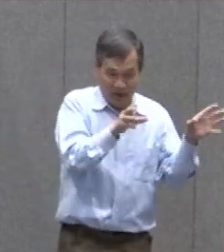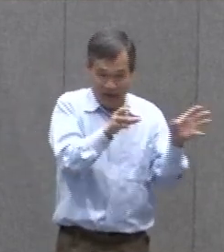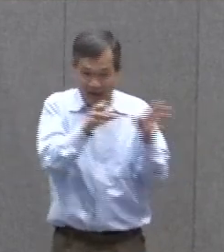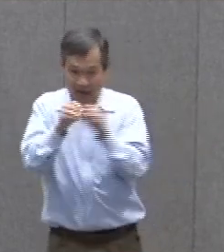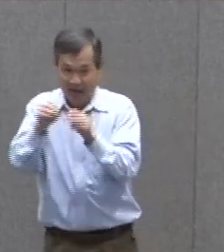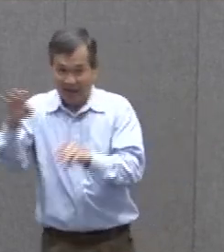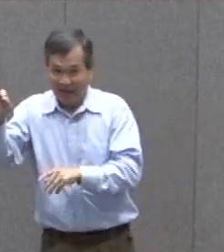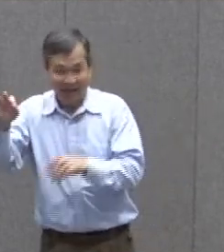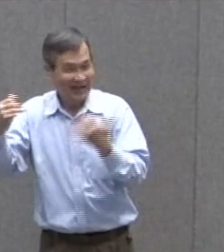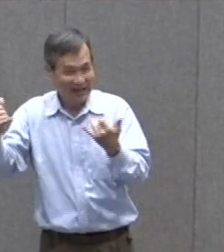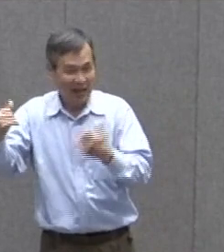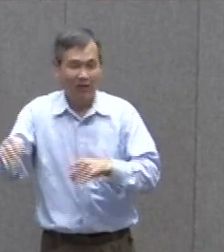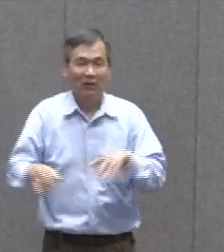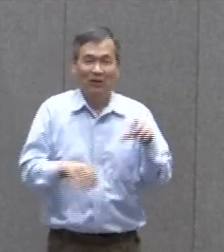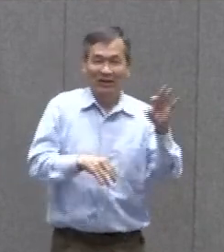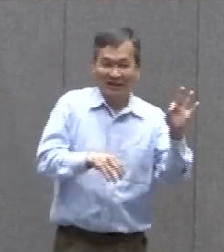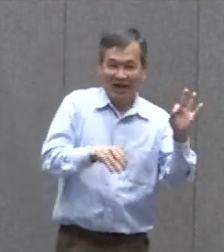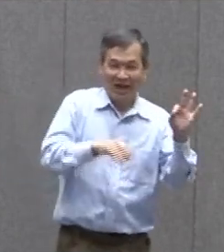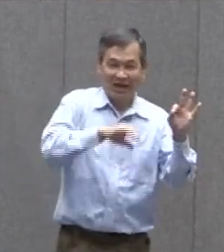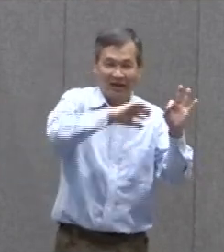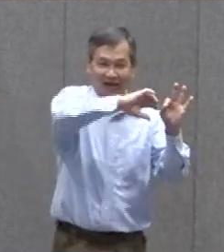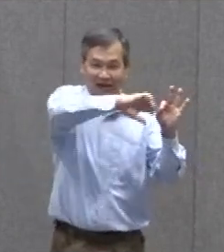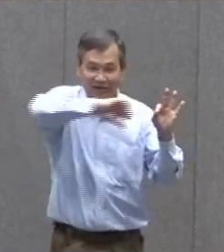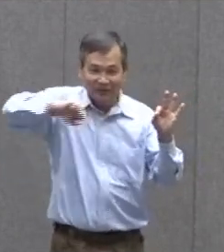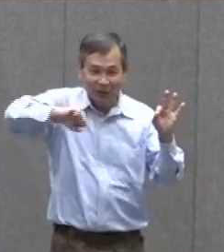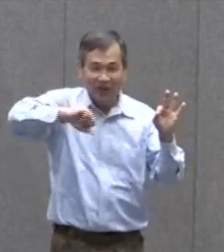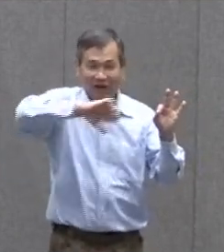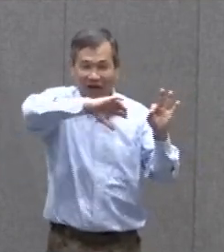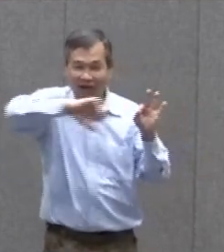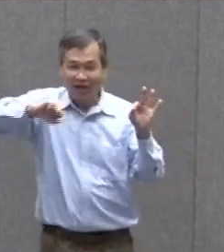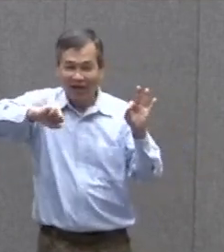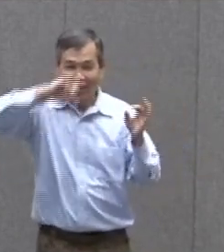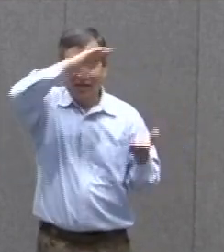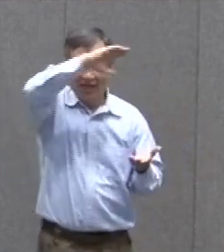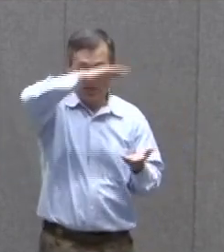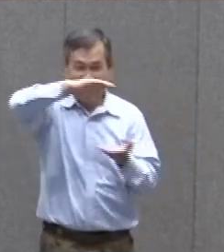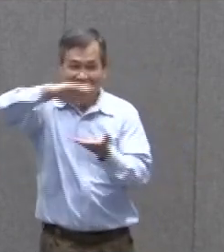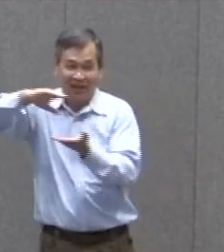then I'm going to subtract, or take away, three.